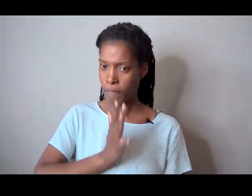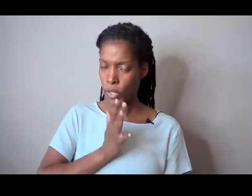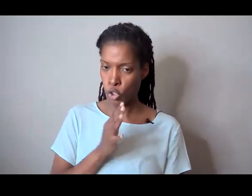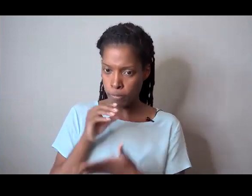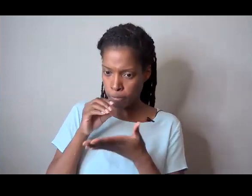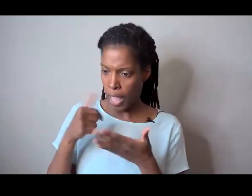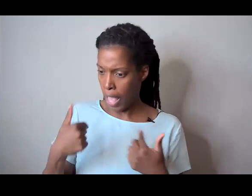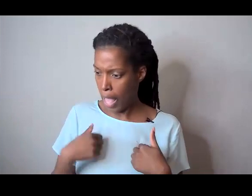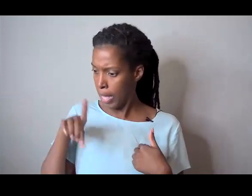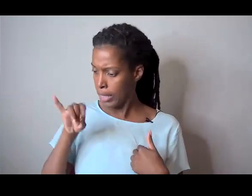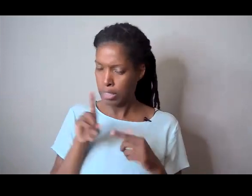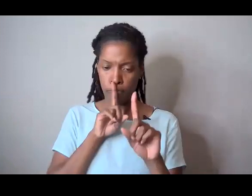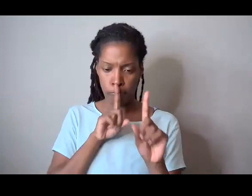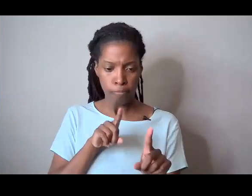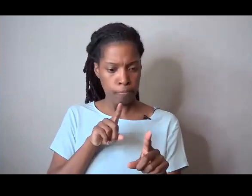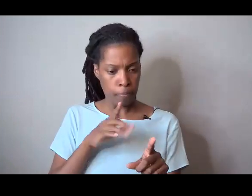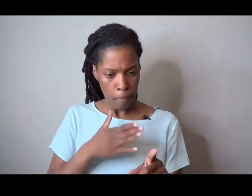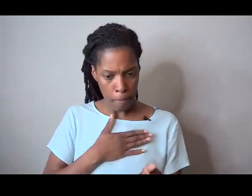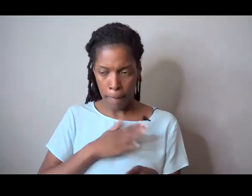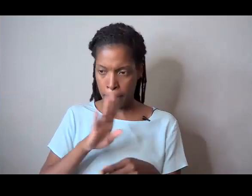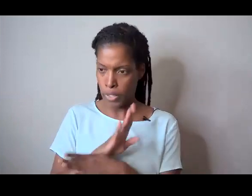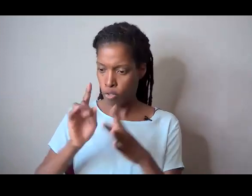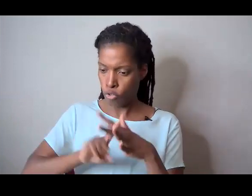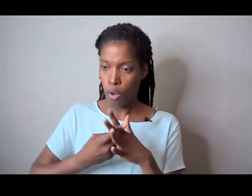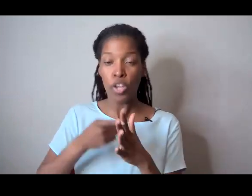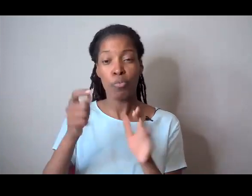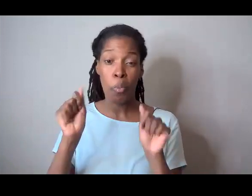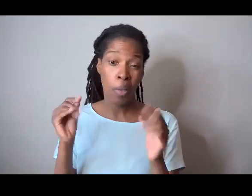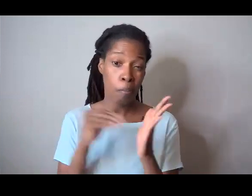You can put it on that 795, if you wanted.